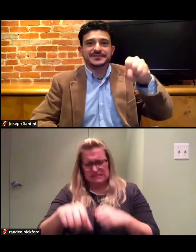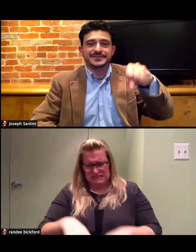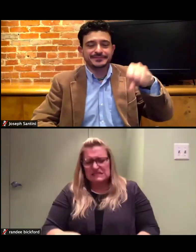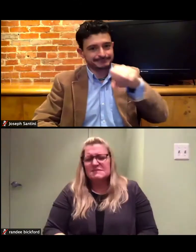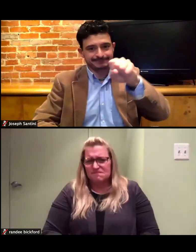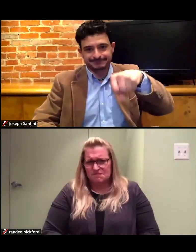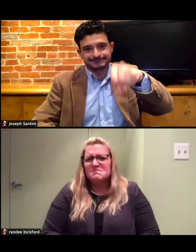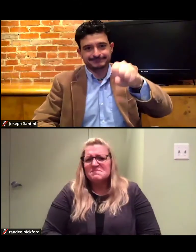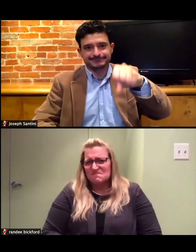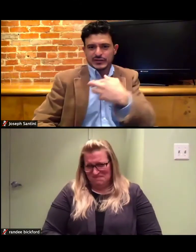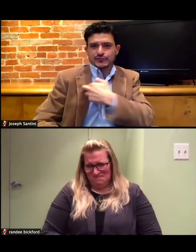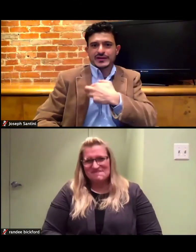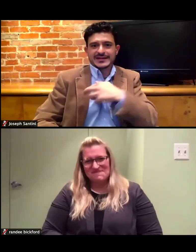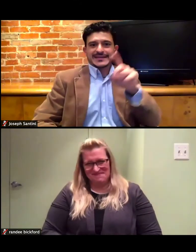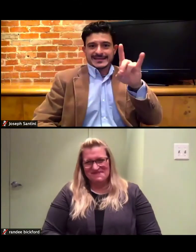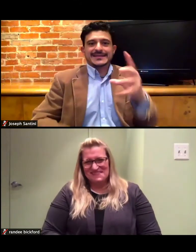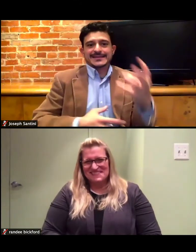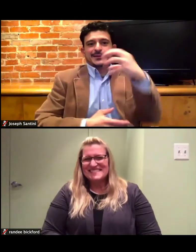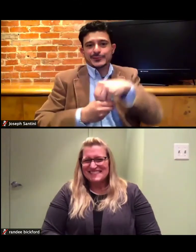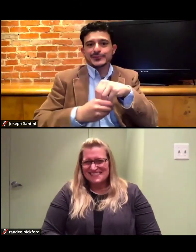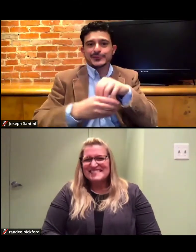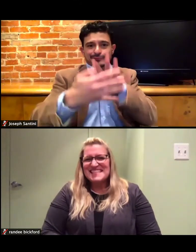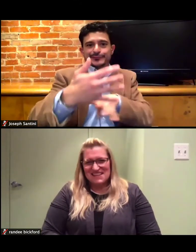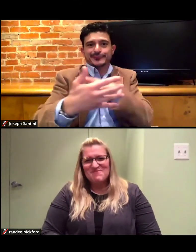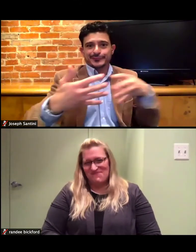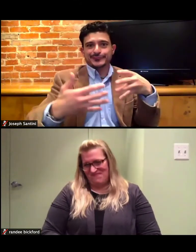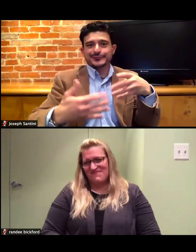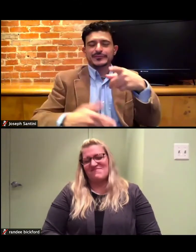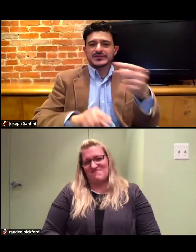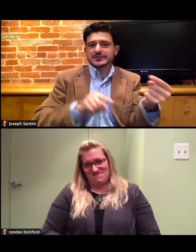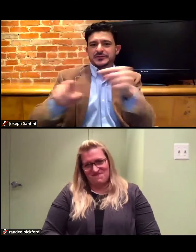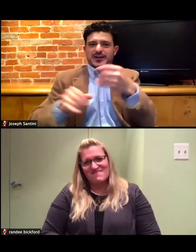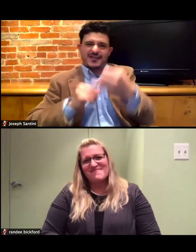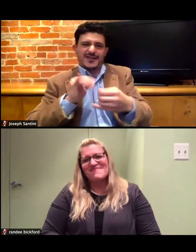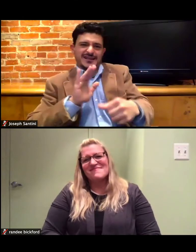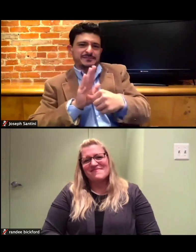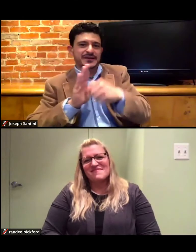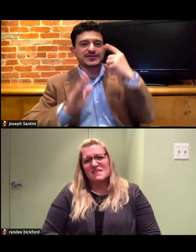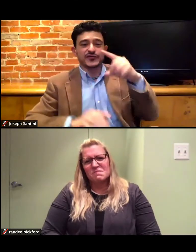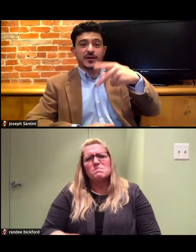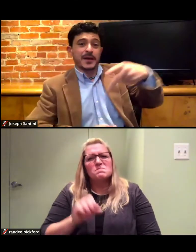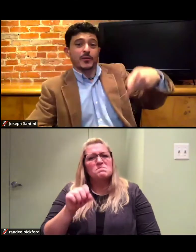the associate age that you wanna teach it? Absolutely, that's in the resource page at the end